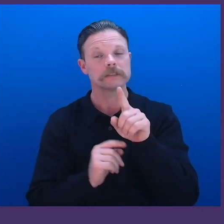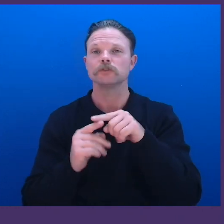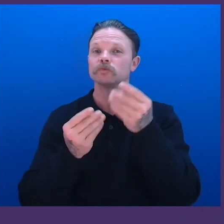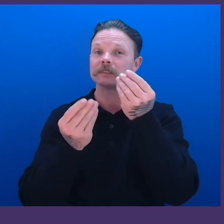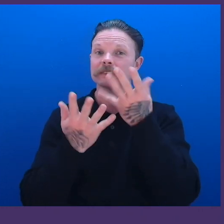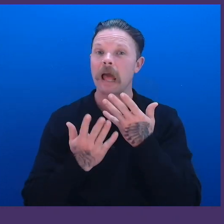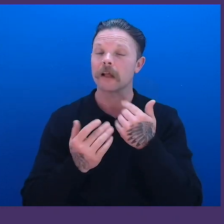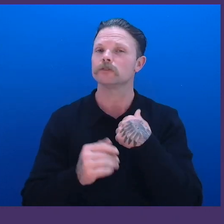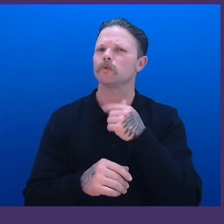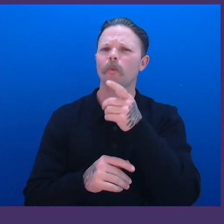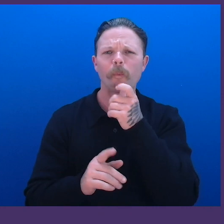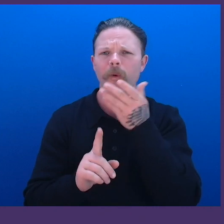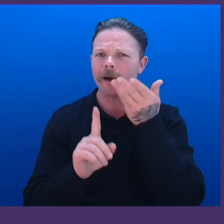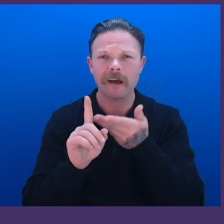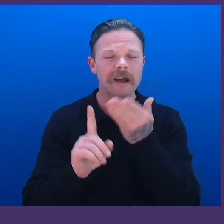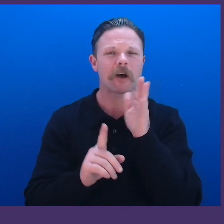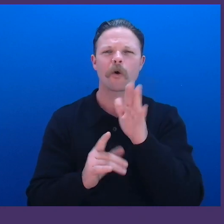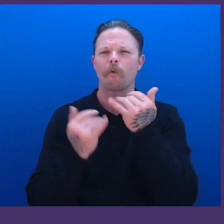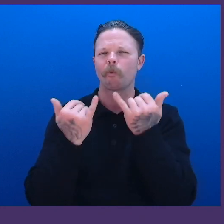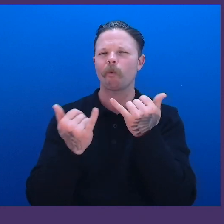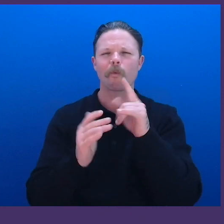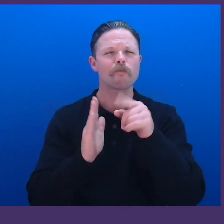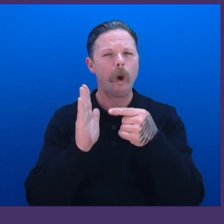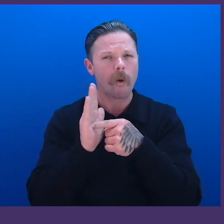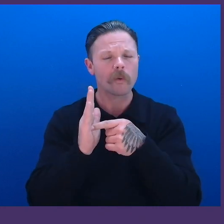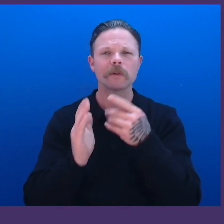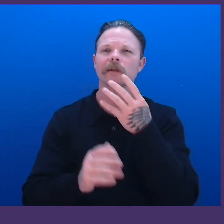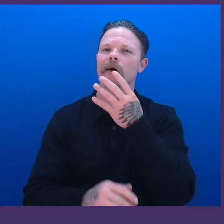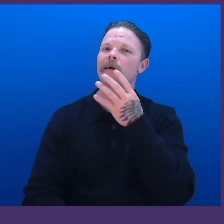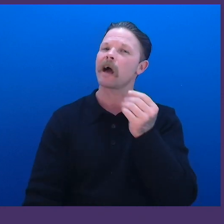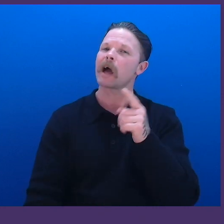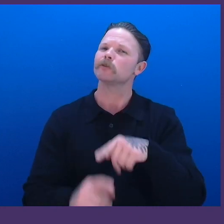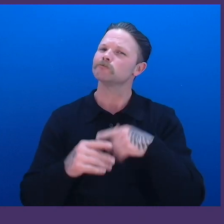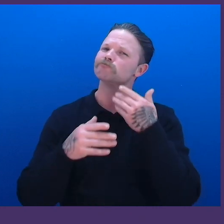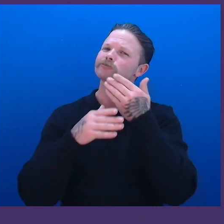what their current role is, and to share how they're feeling,